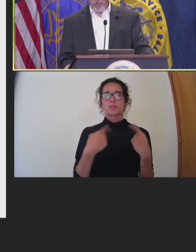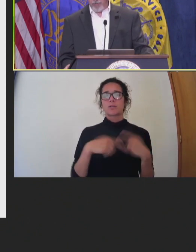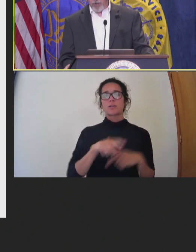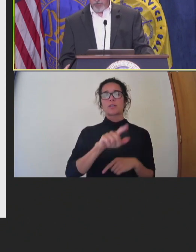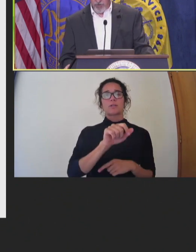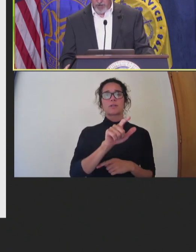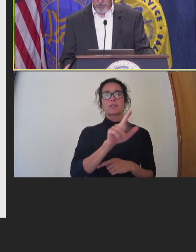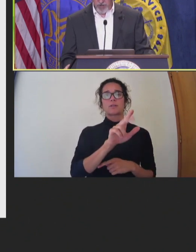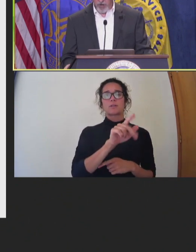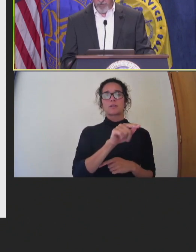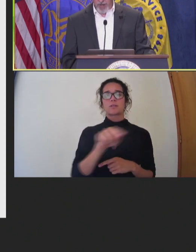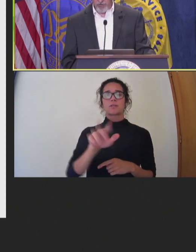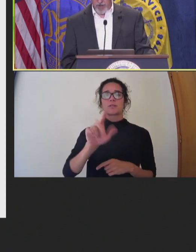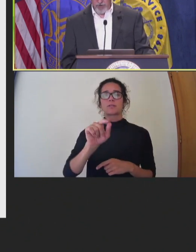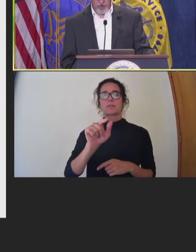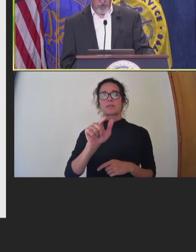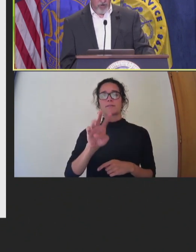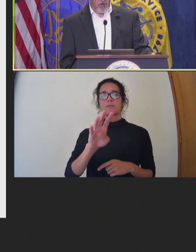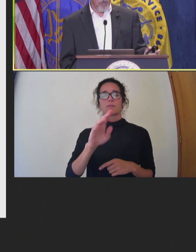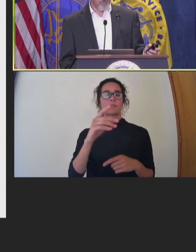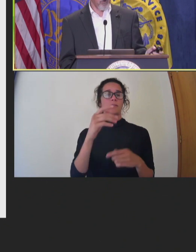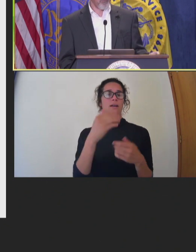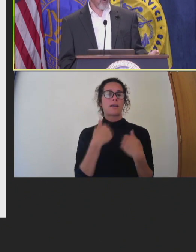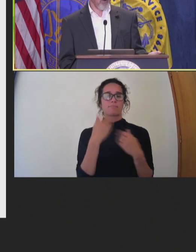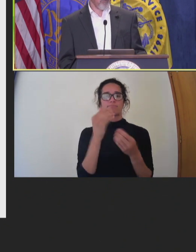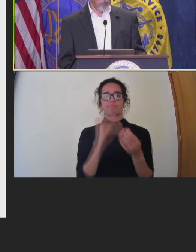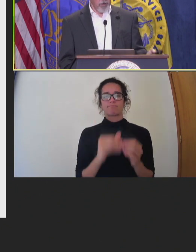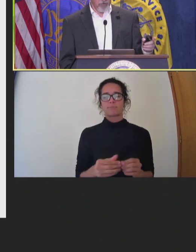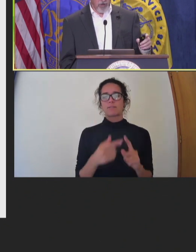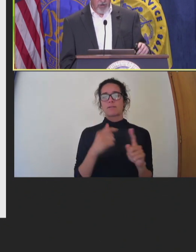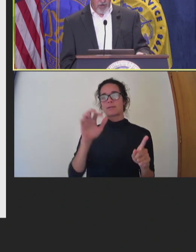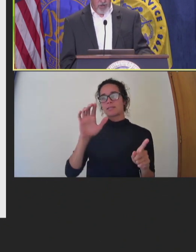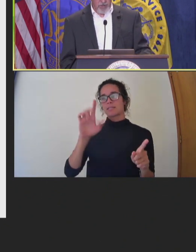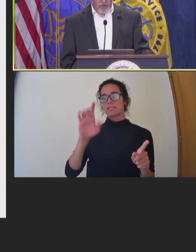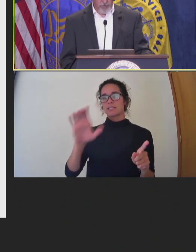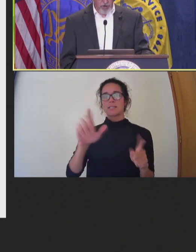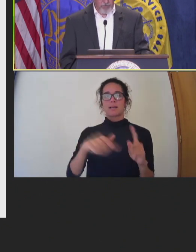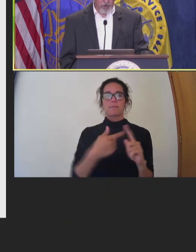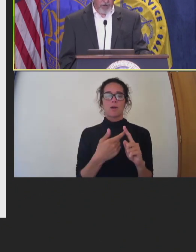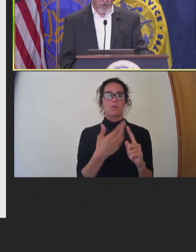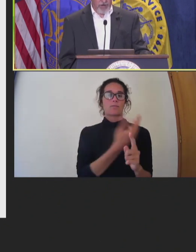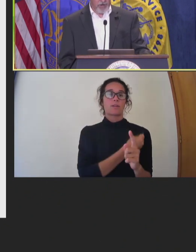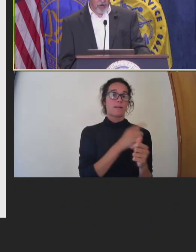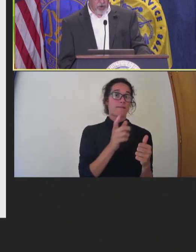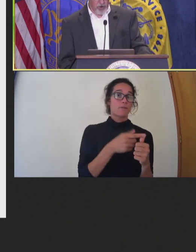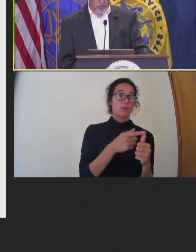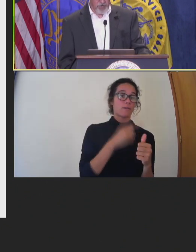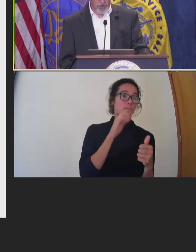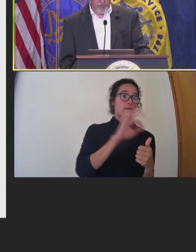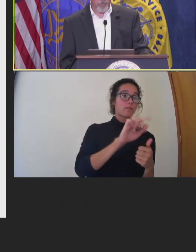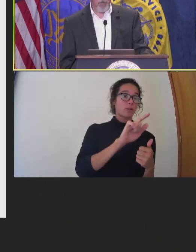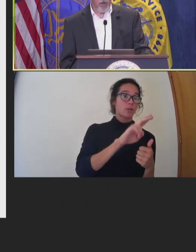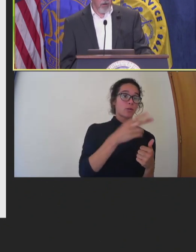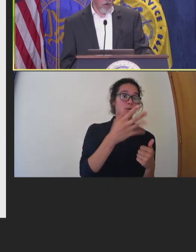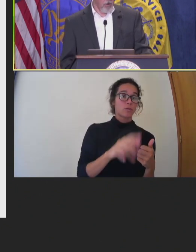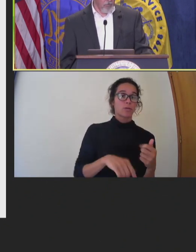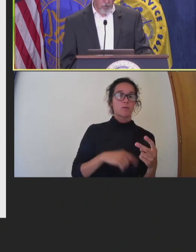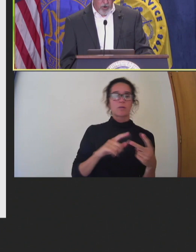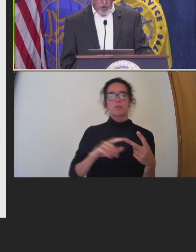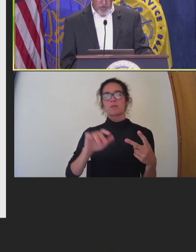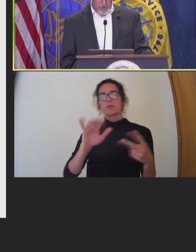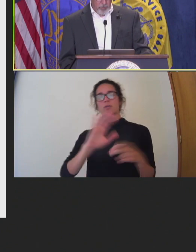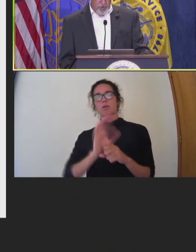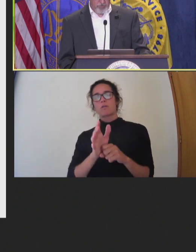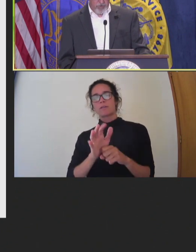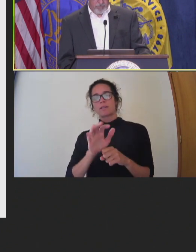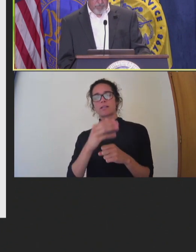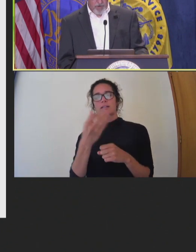from CDC on vaccination, first for influenza and then for COVID-19 and RSV. Regarding influenza,